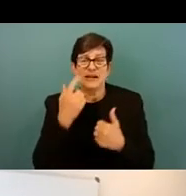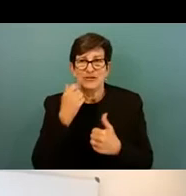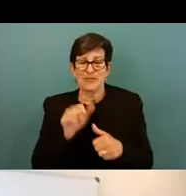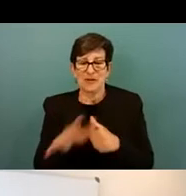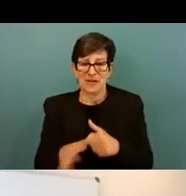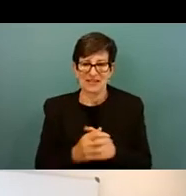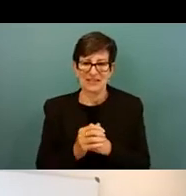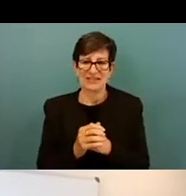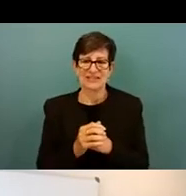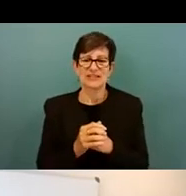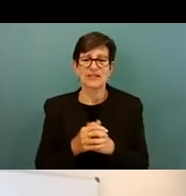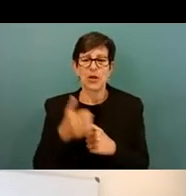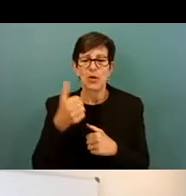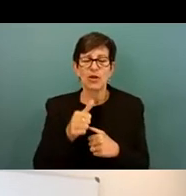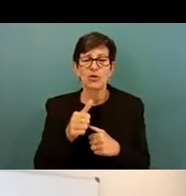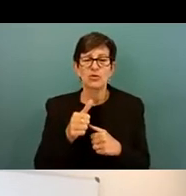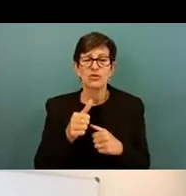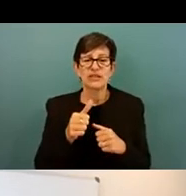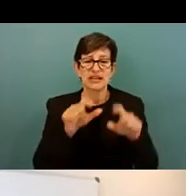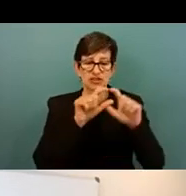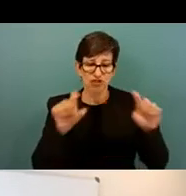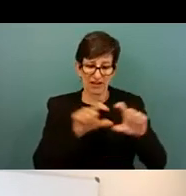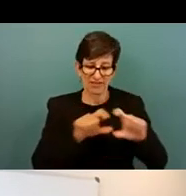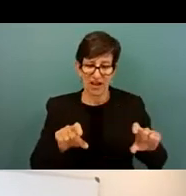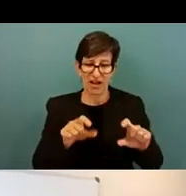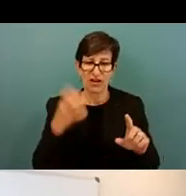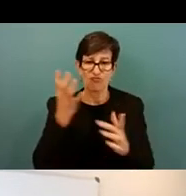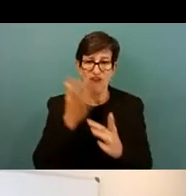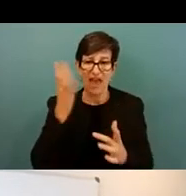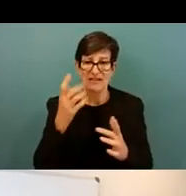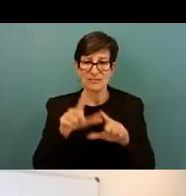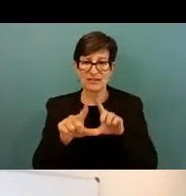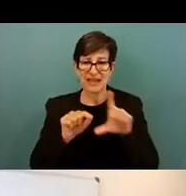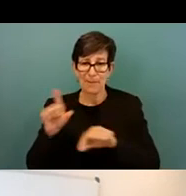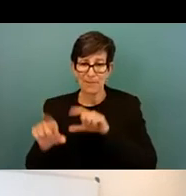using a stratified random sample. So that means that we do have statistical confidence